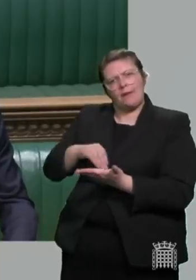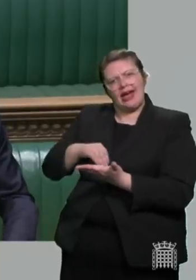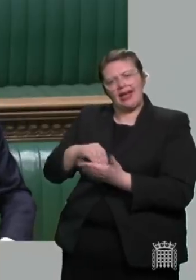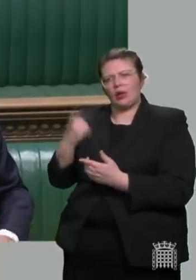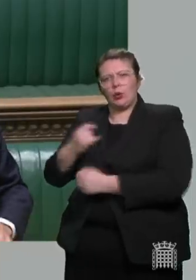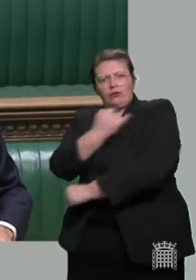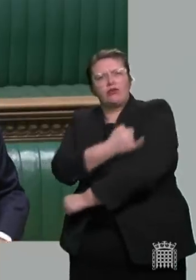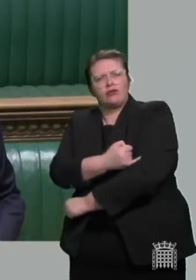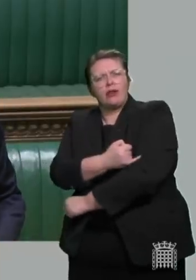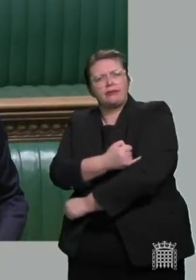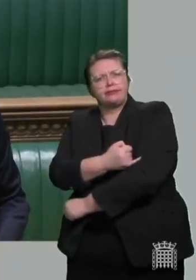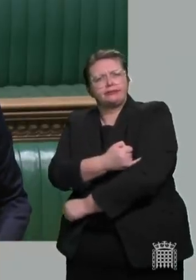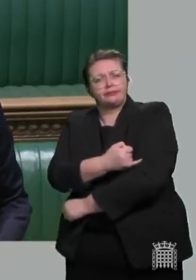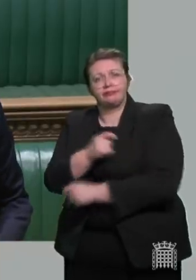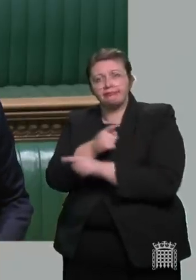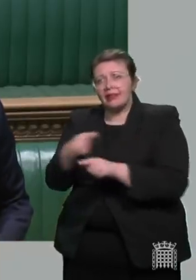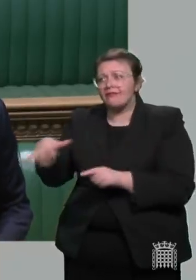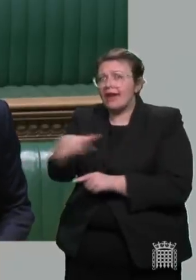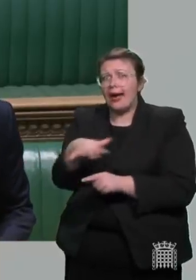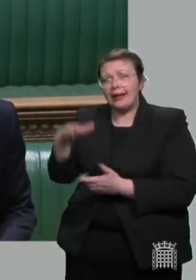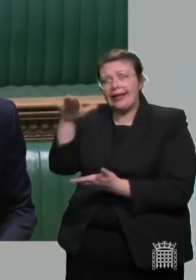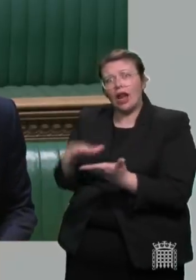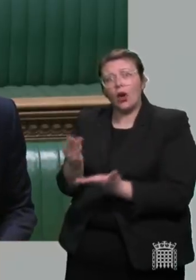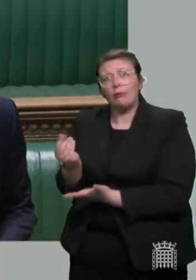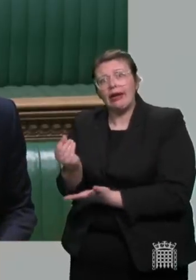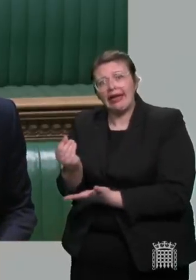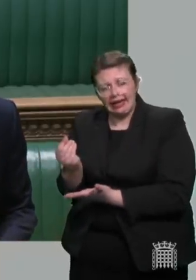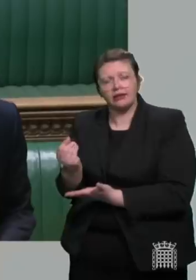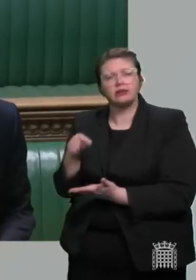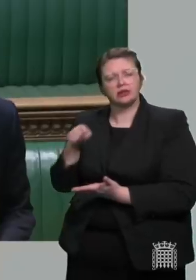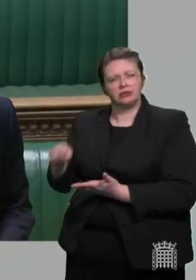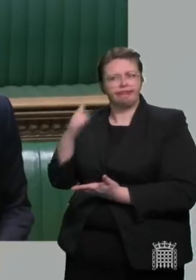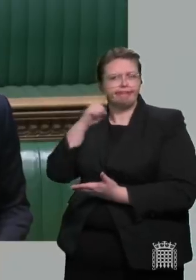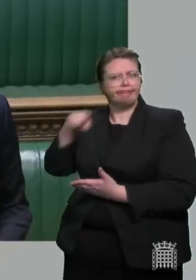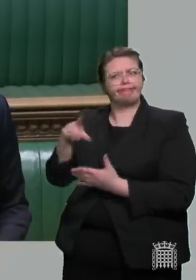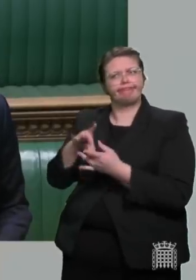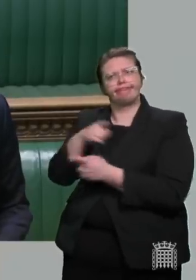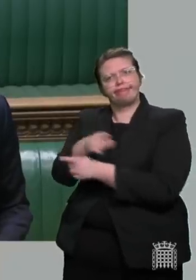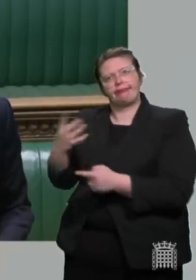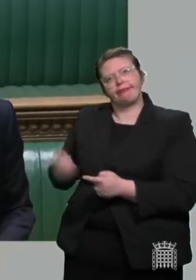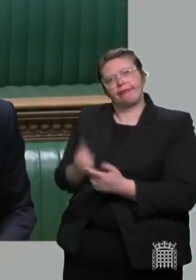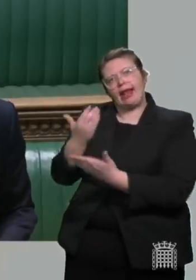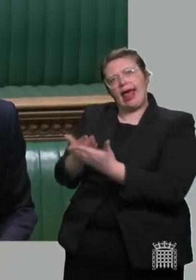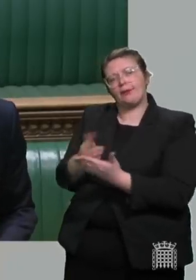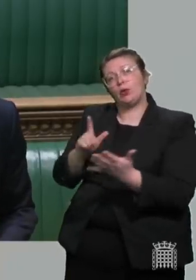To support low-income households, the universal credit uplift of £20 a week will continue for